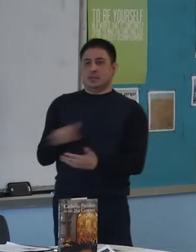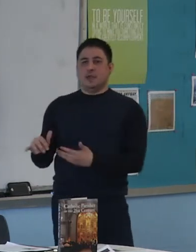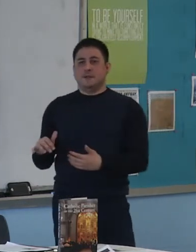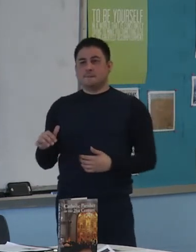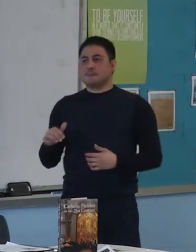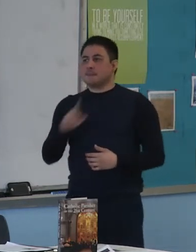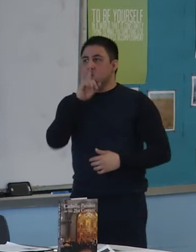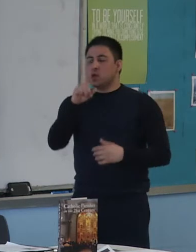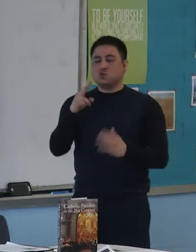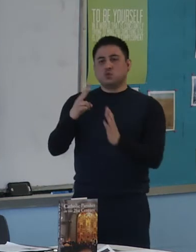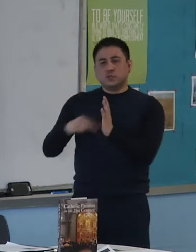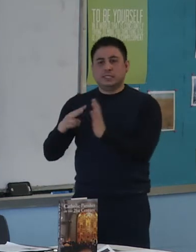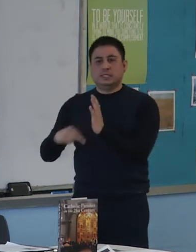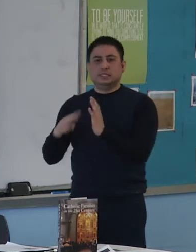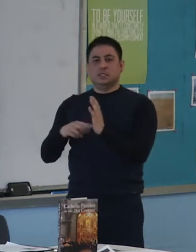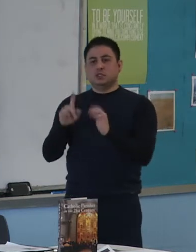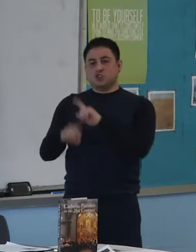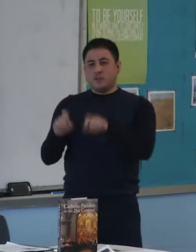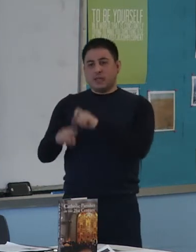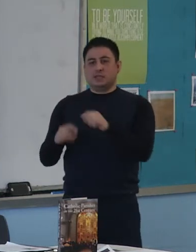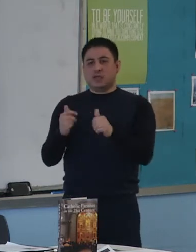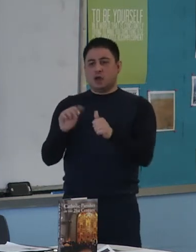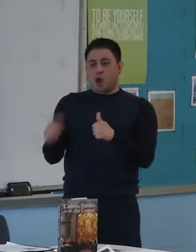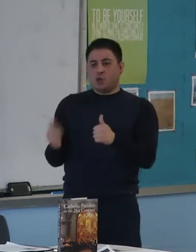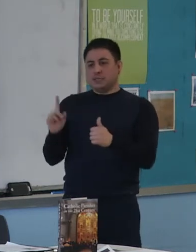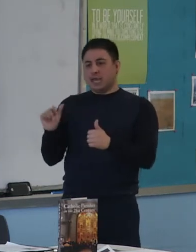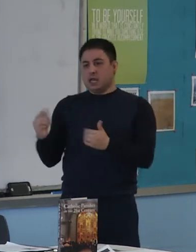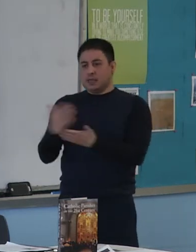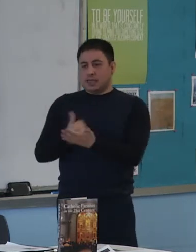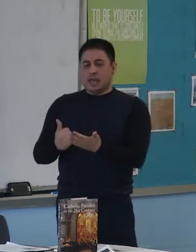reading these surveys and other data you've collected, and you just see the